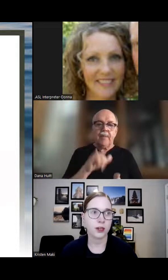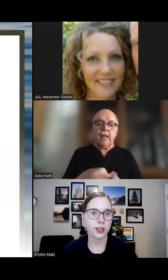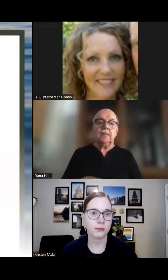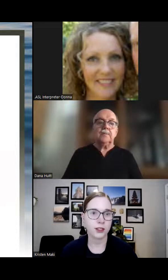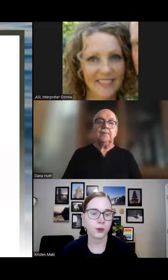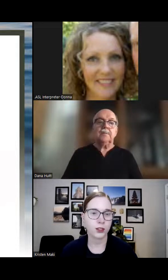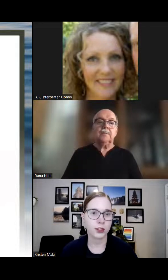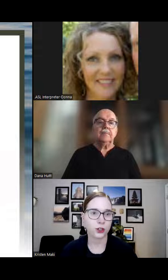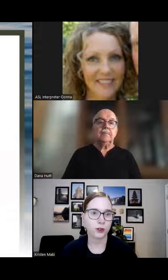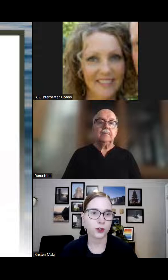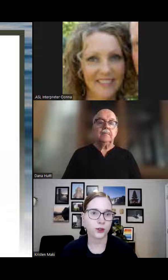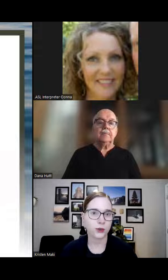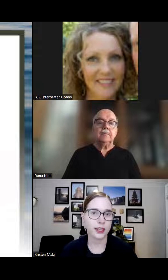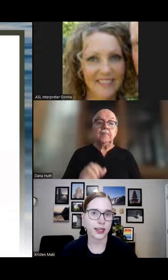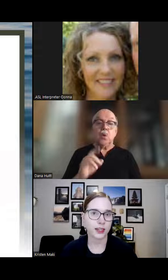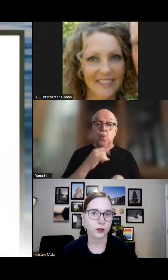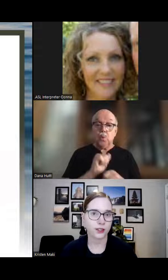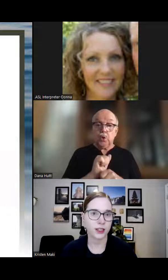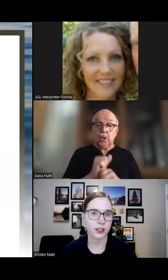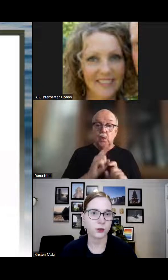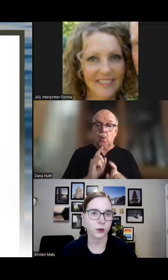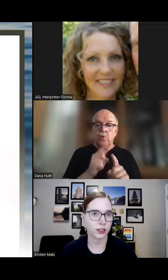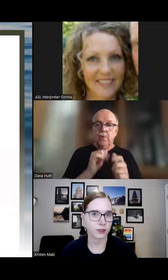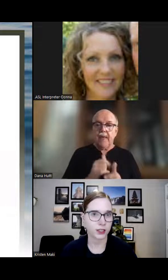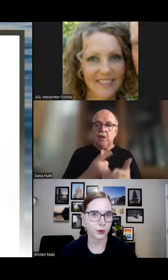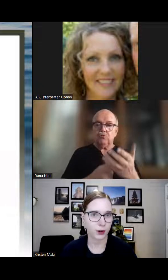, but there will be a process where DSHS